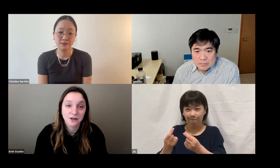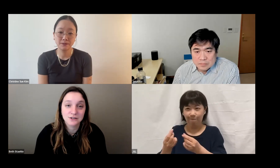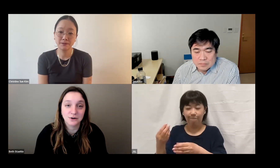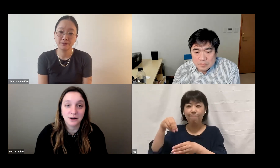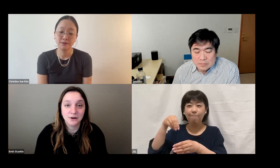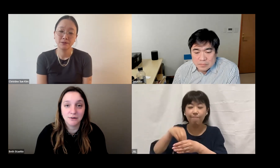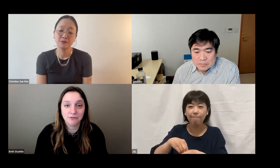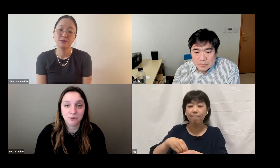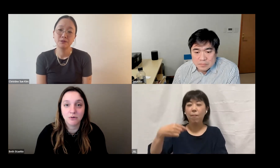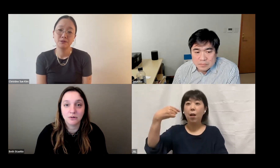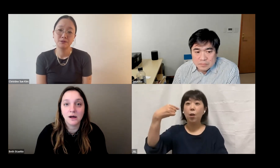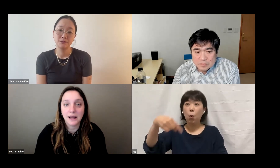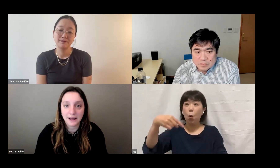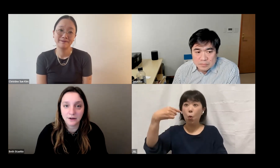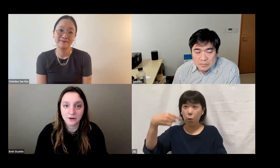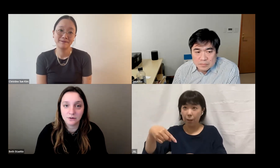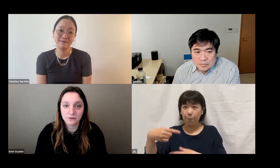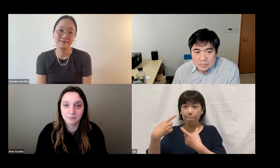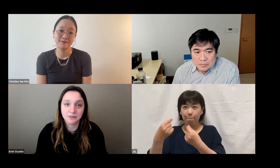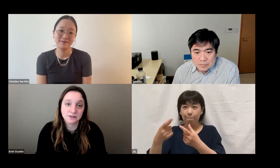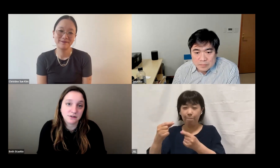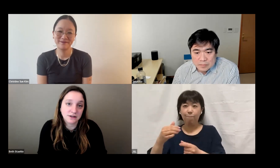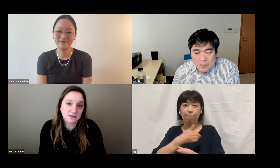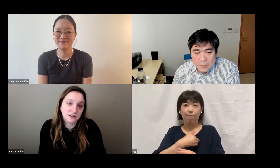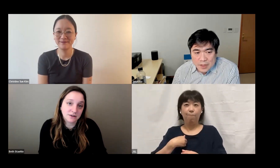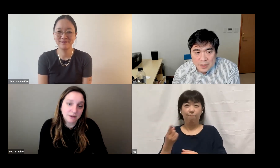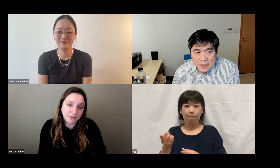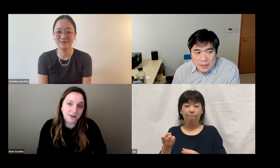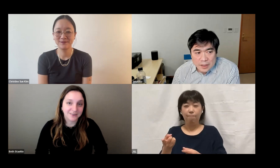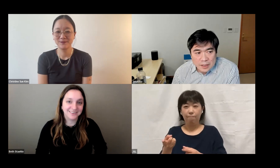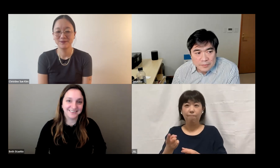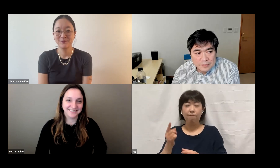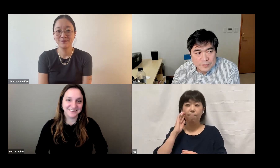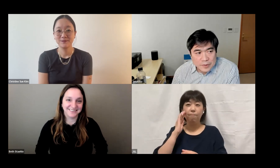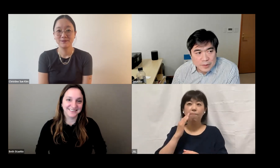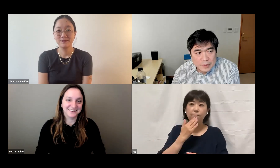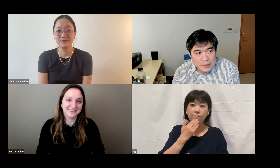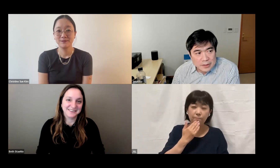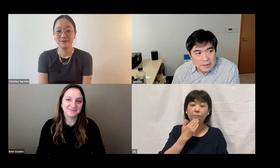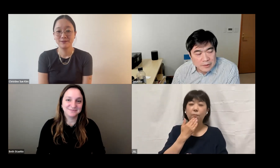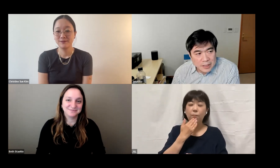So I know I've thrown a lot at you, but there's a lot to think about there.